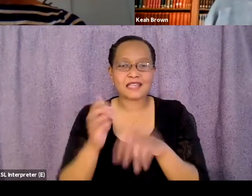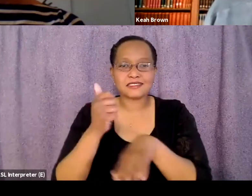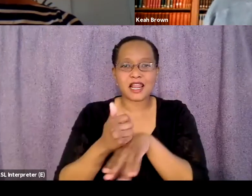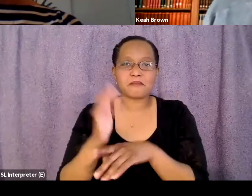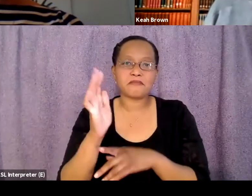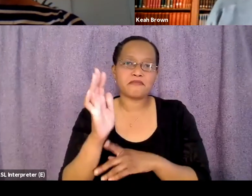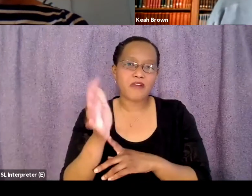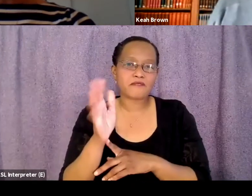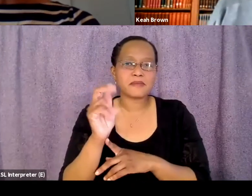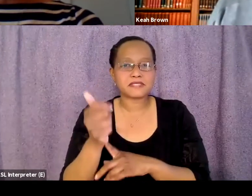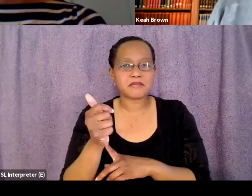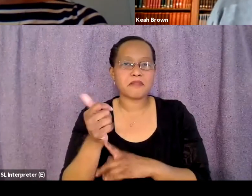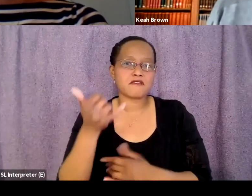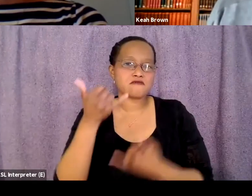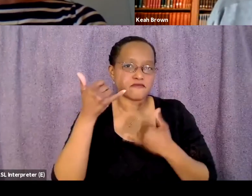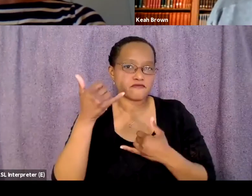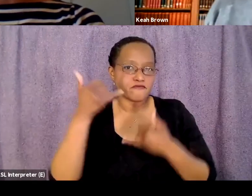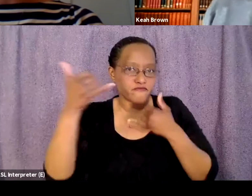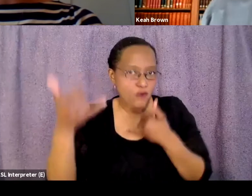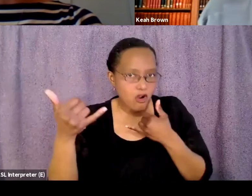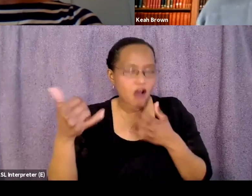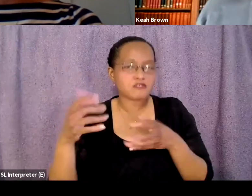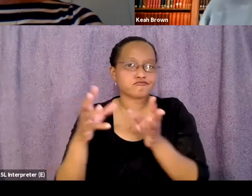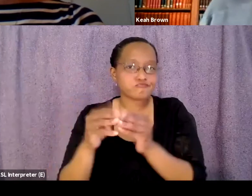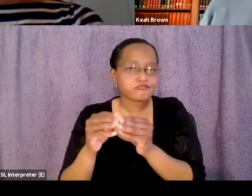asking them what it was that we would do together and how they saw my future.